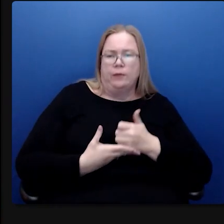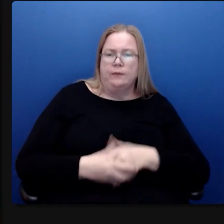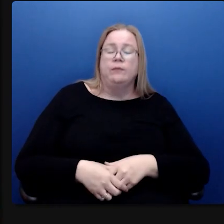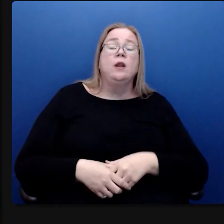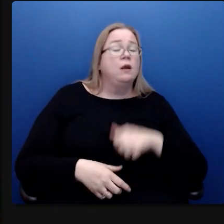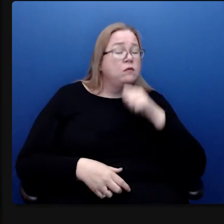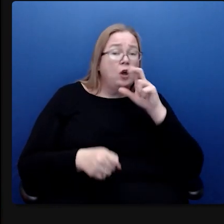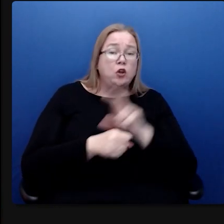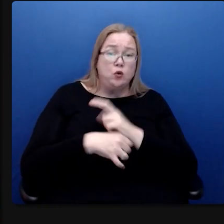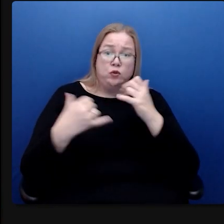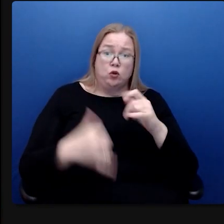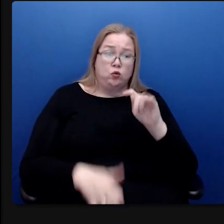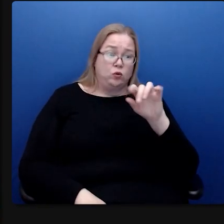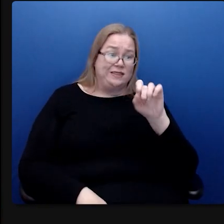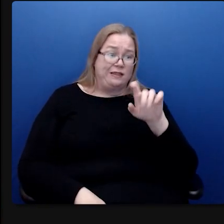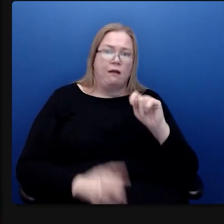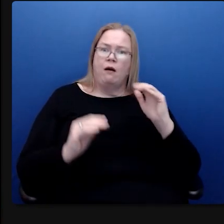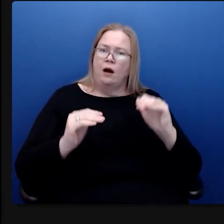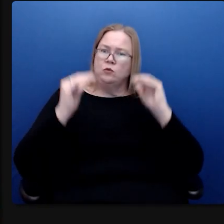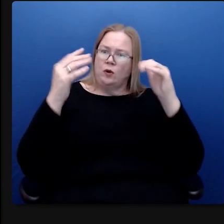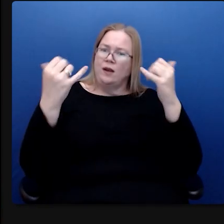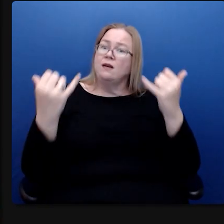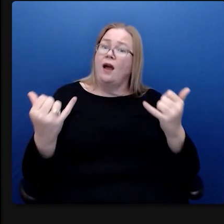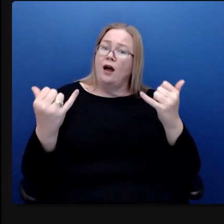[David] If you aren't on the latest tool set, upgrade now.